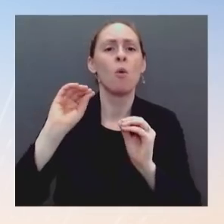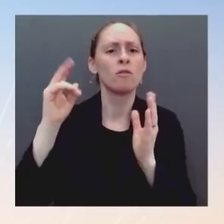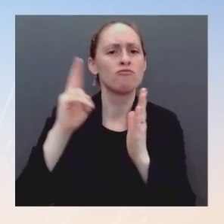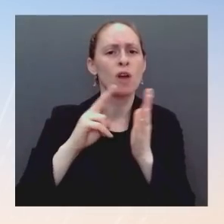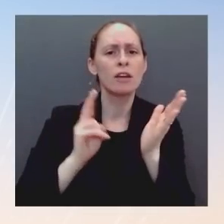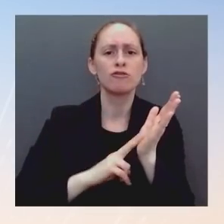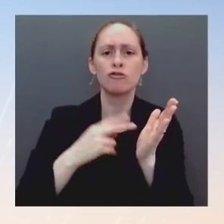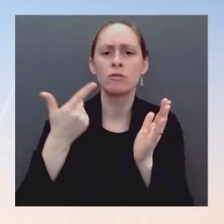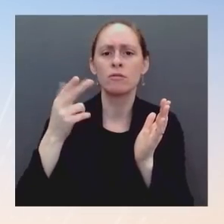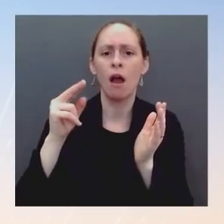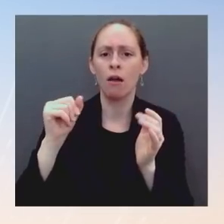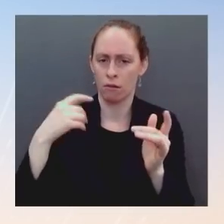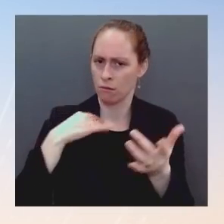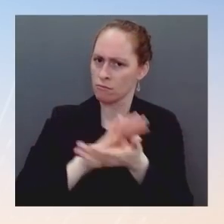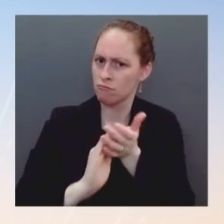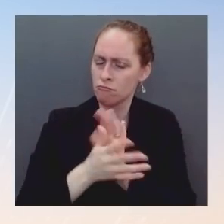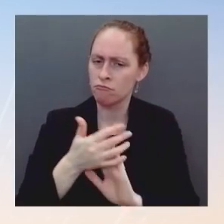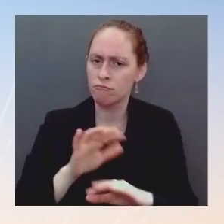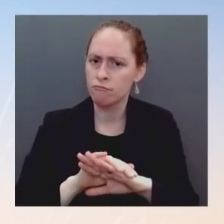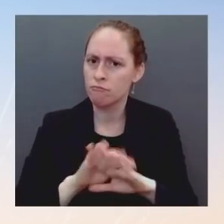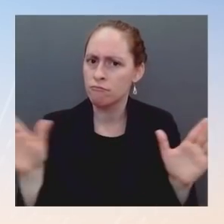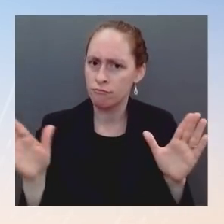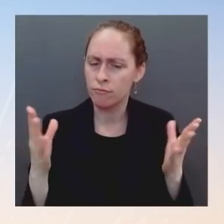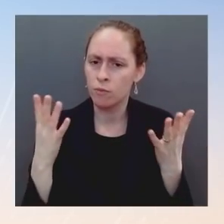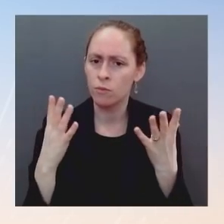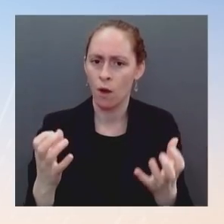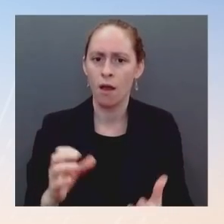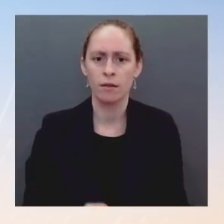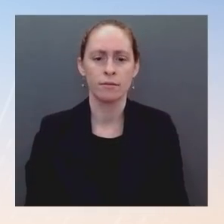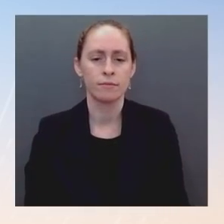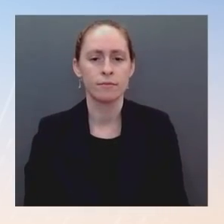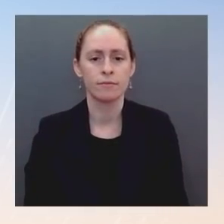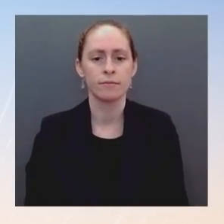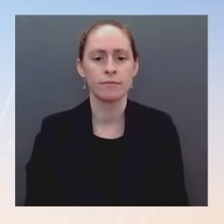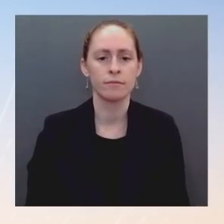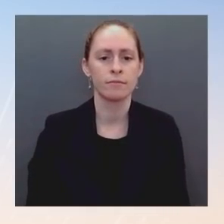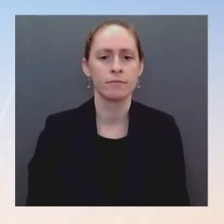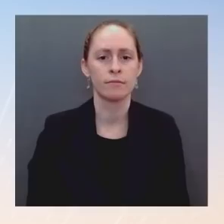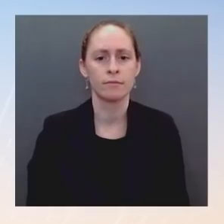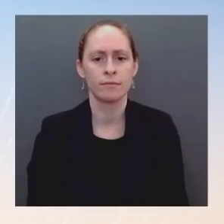what we've seen as increases in crime in some areas. But I would just note that, nationwide,